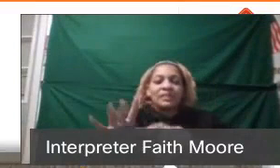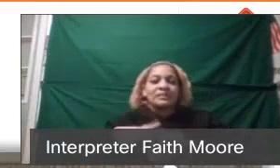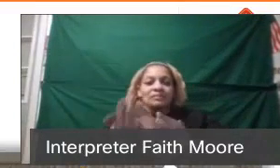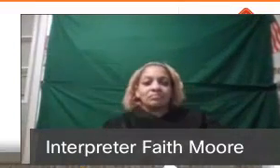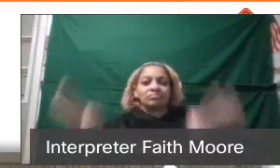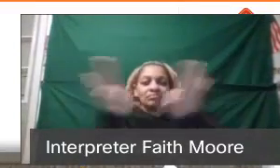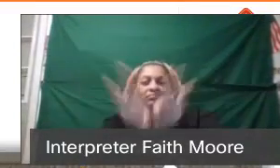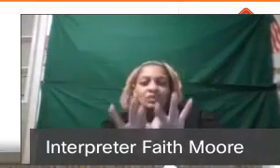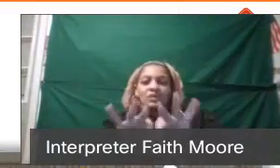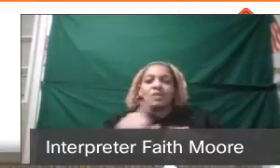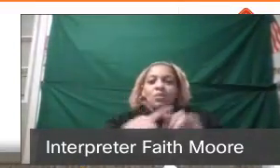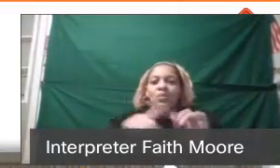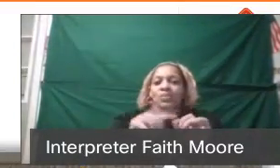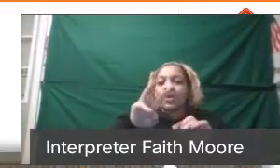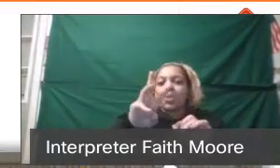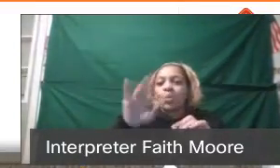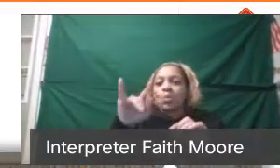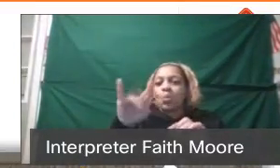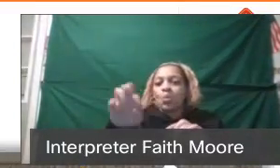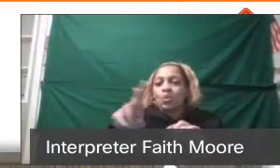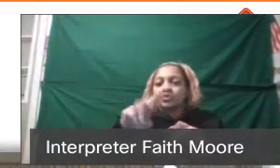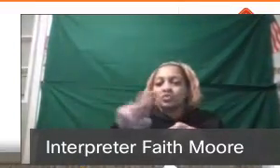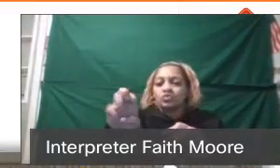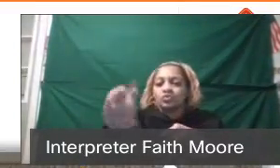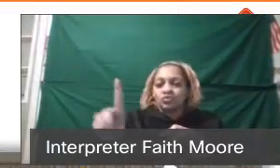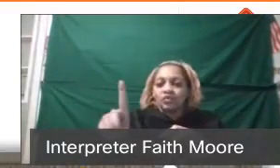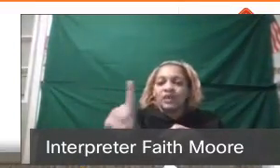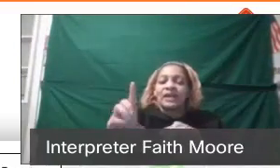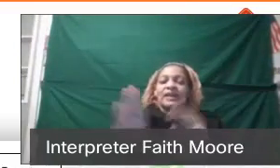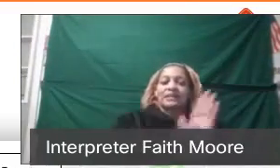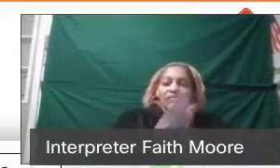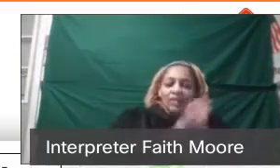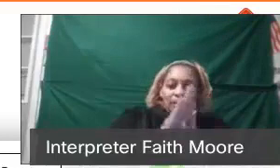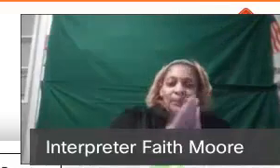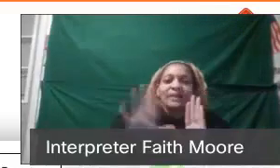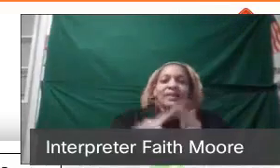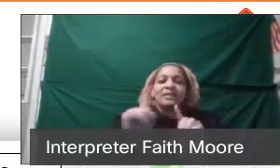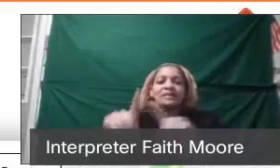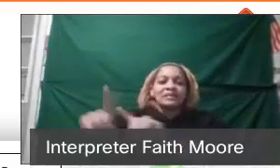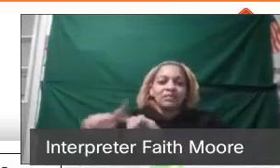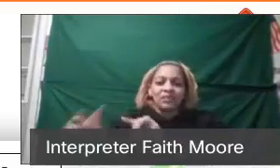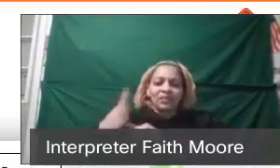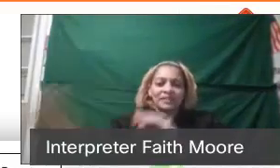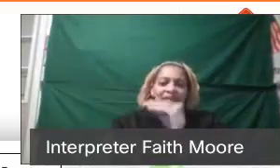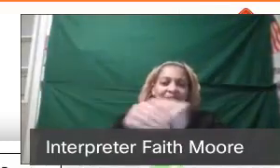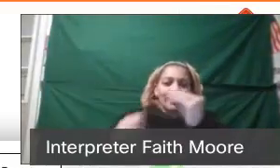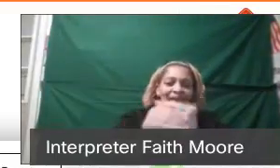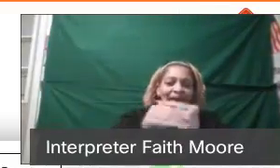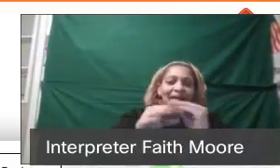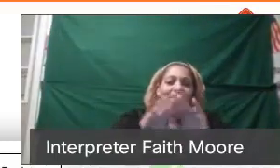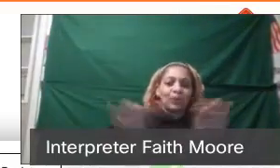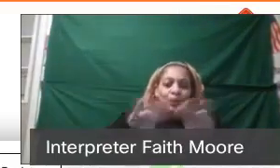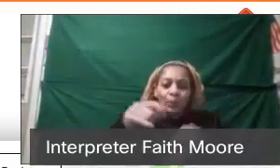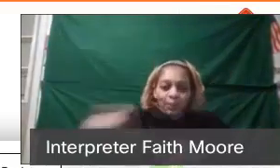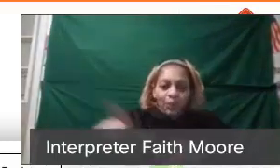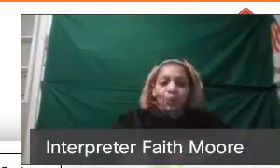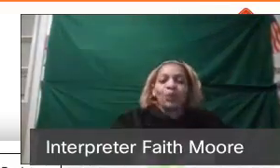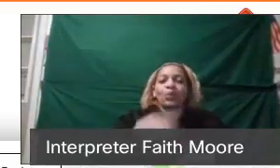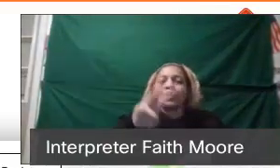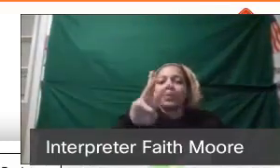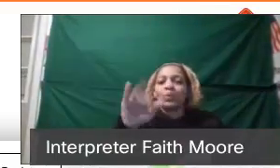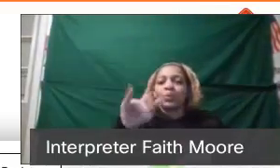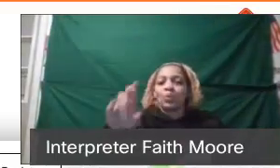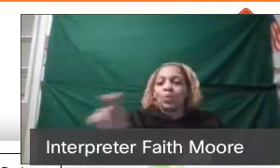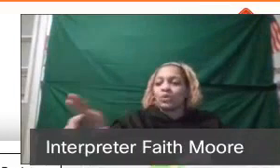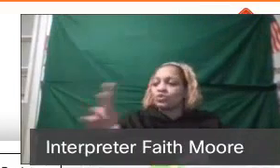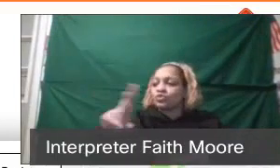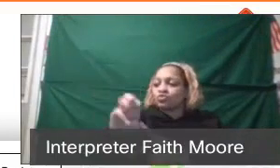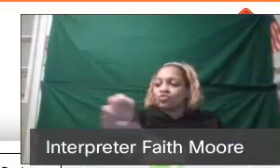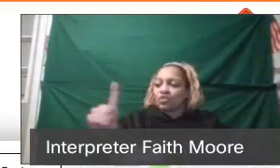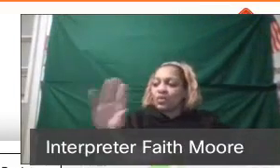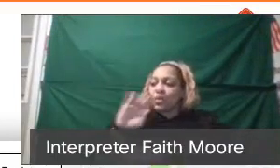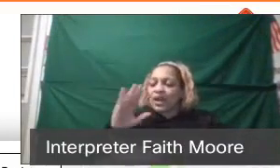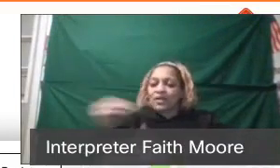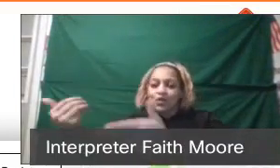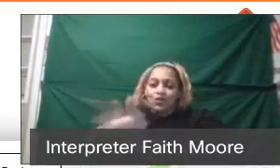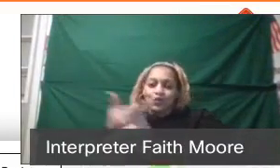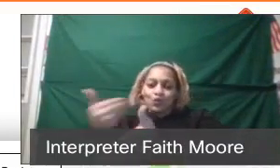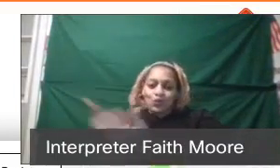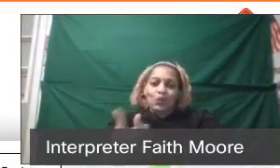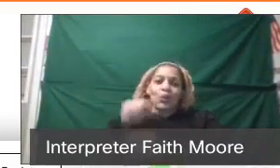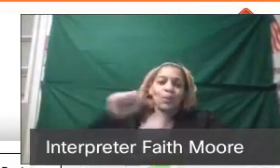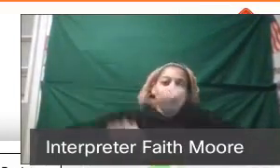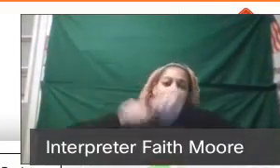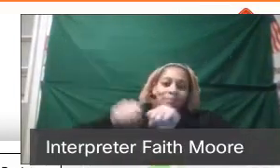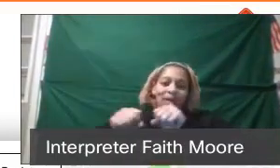And with the Walter redevelopment, which has a school and supposed to have a swimming pool and other amenities and so Walter is going to have this great new bike path on aspen with the famous sheds. But there's no safe way.